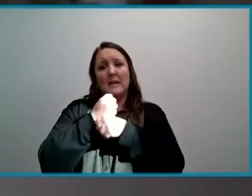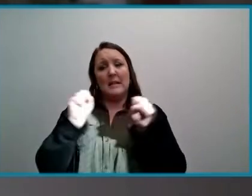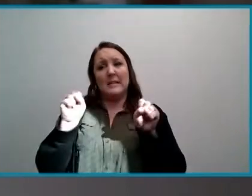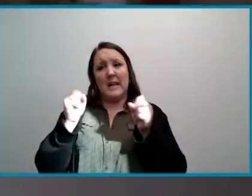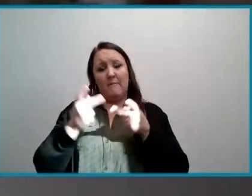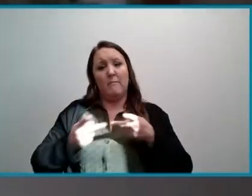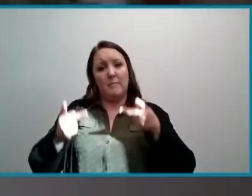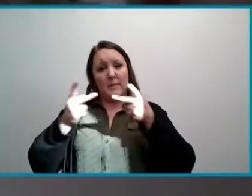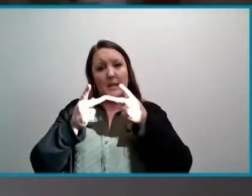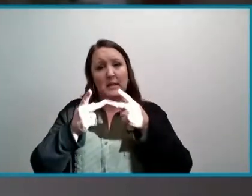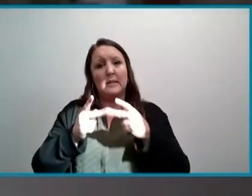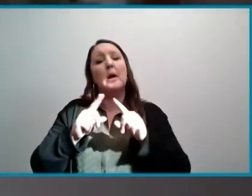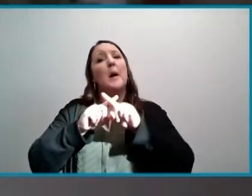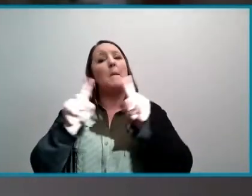But that's that's the way we work.